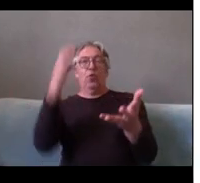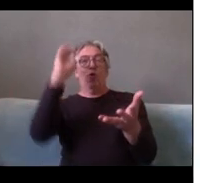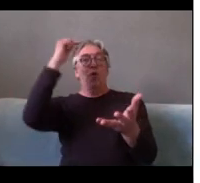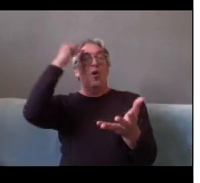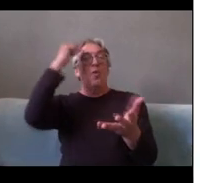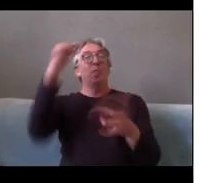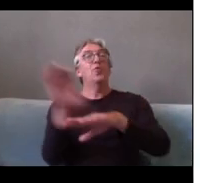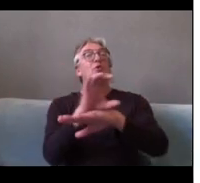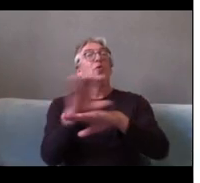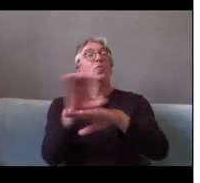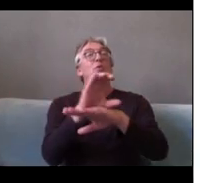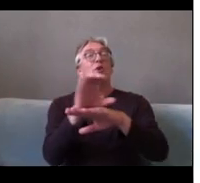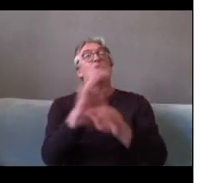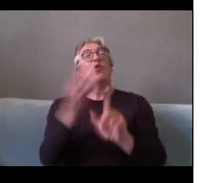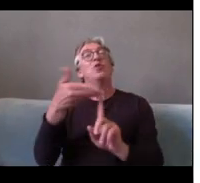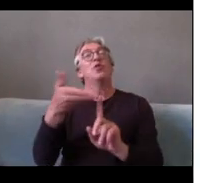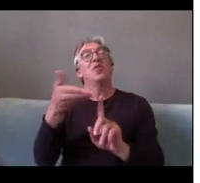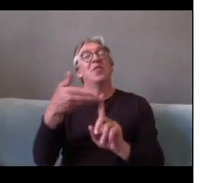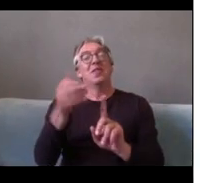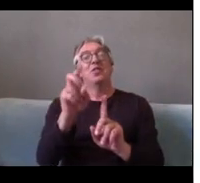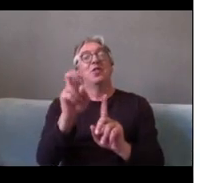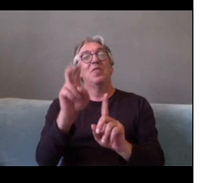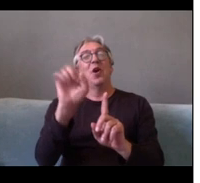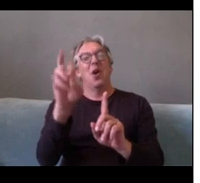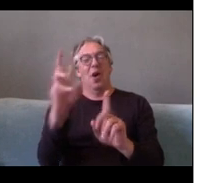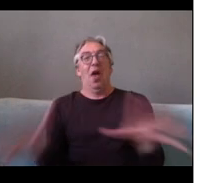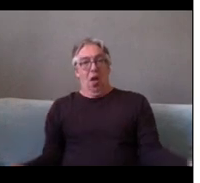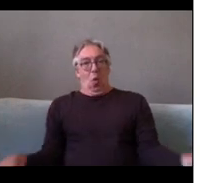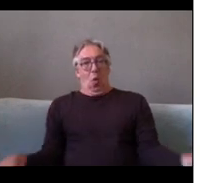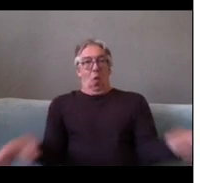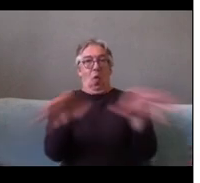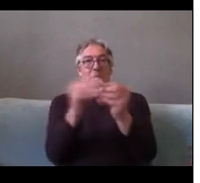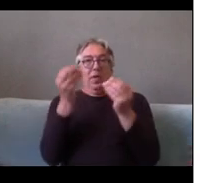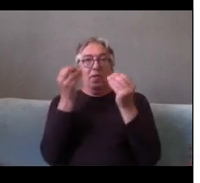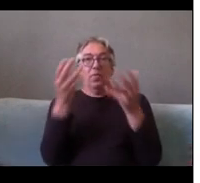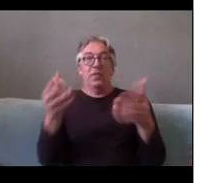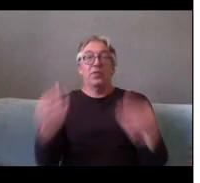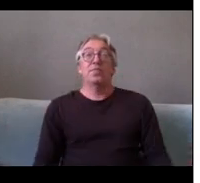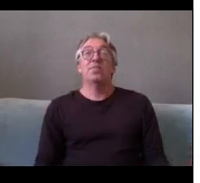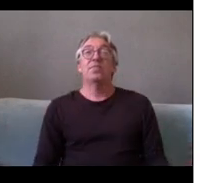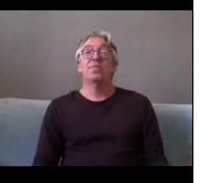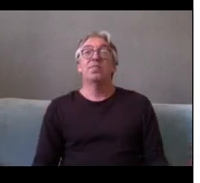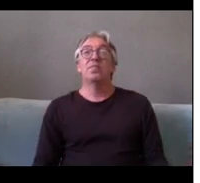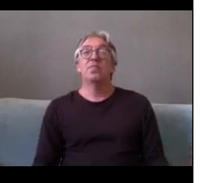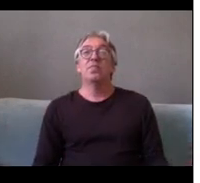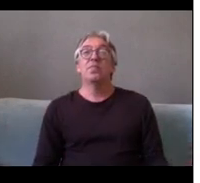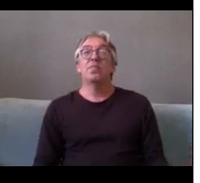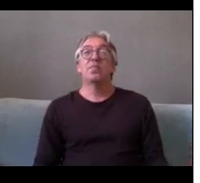the first time Kenya included persons with disabilities was in 1989.